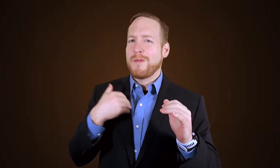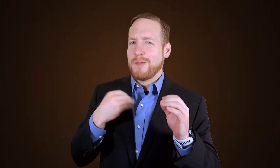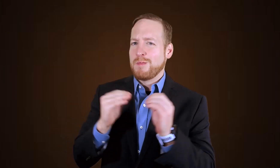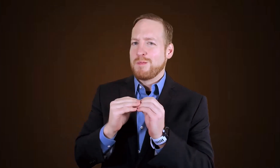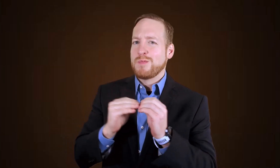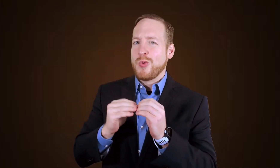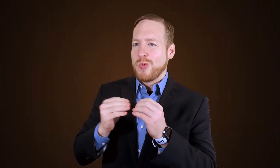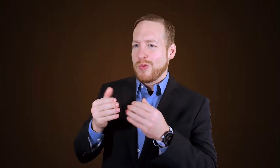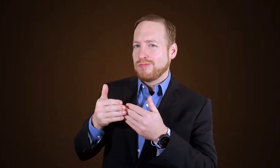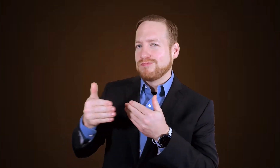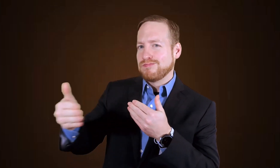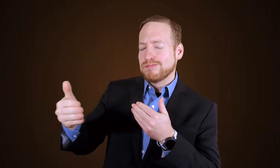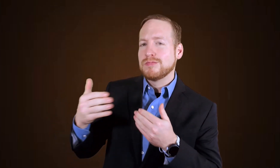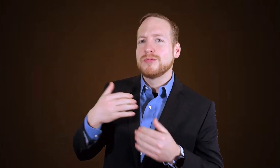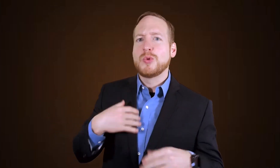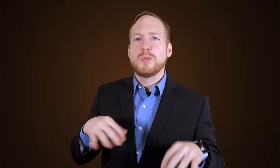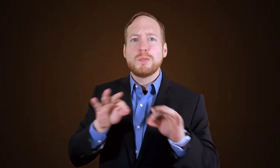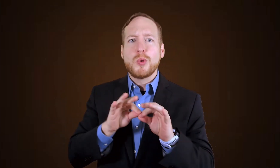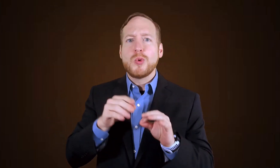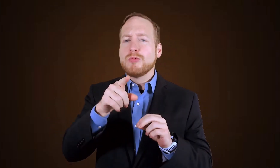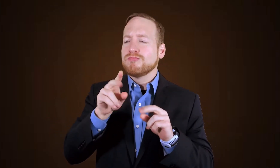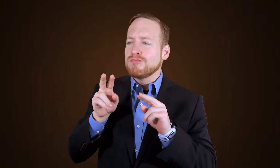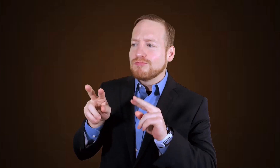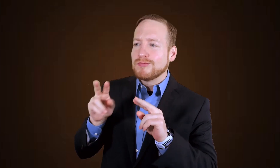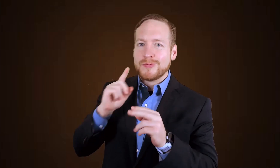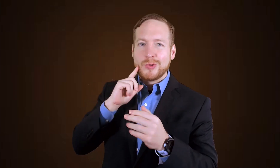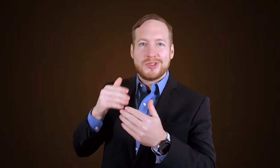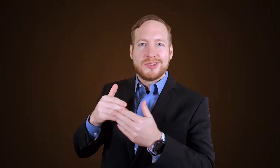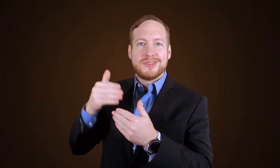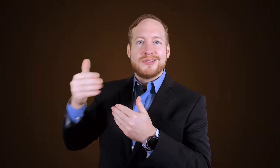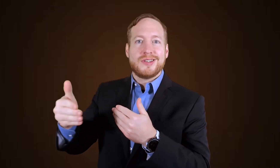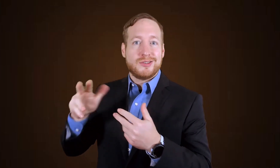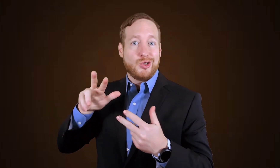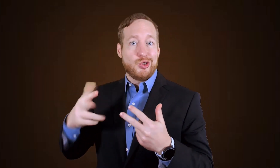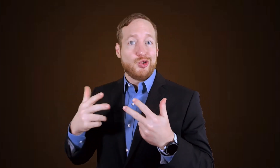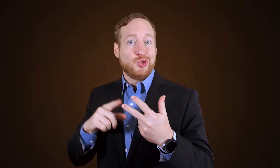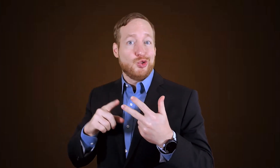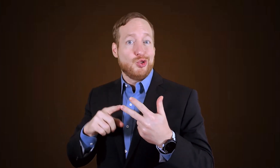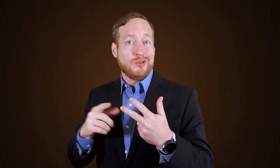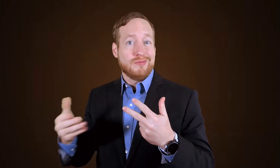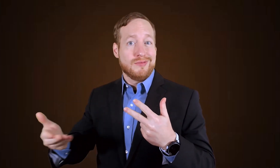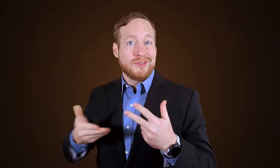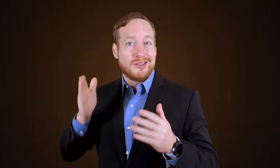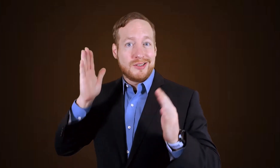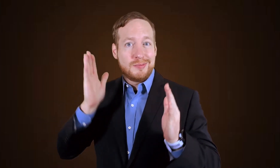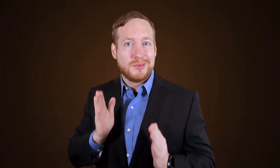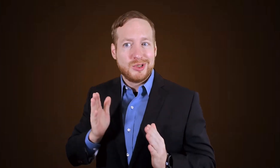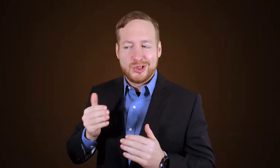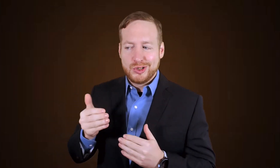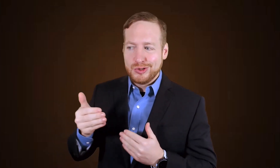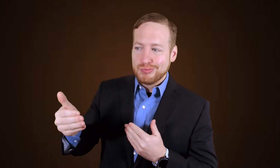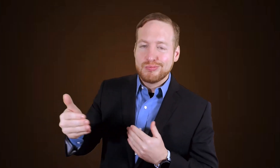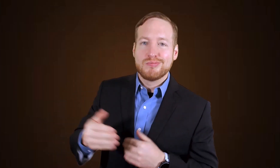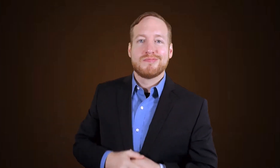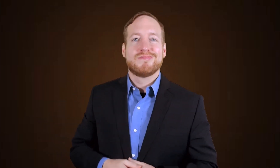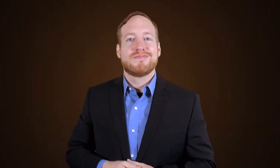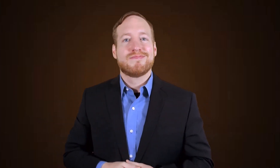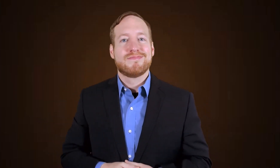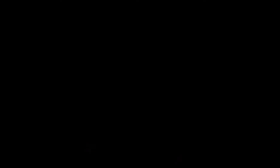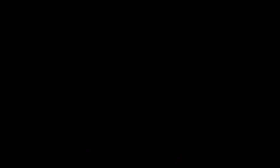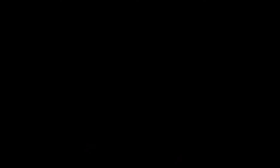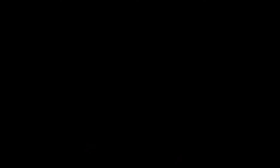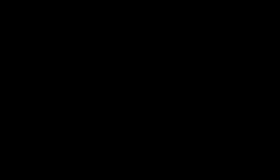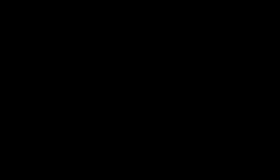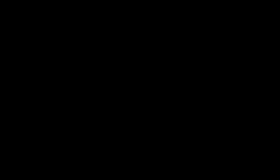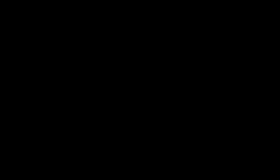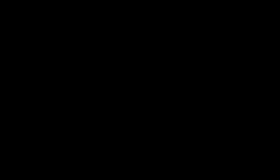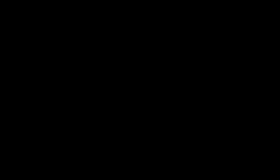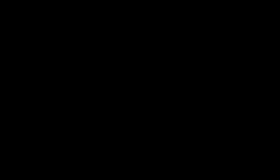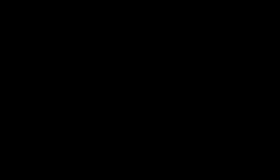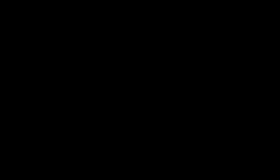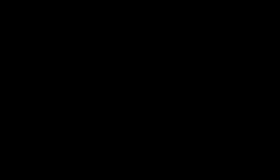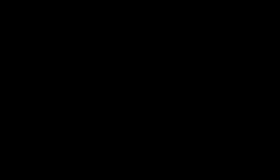we're not finished yet though we do have more so look for our third interview coming up soon